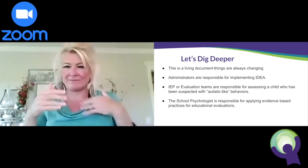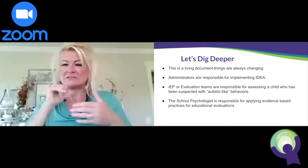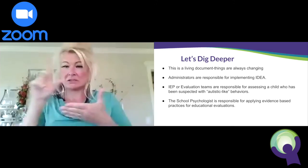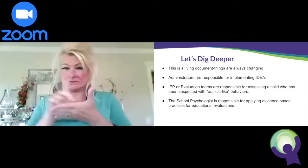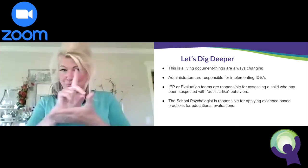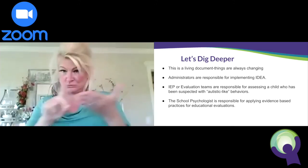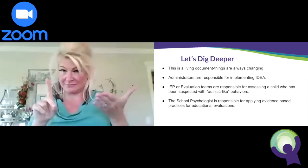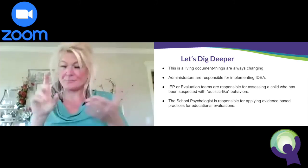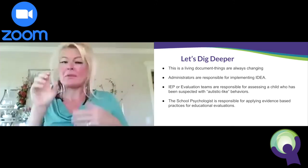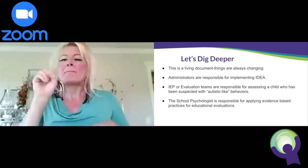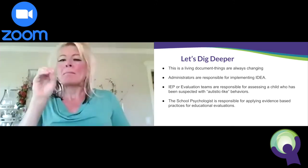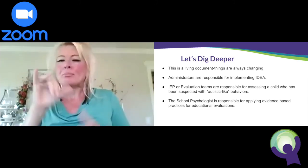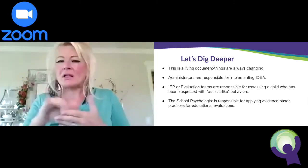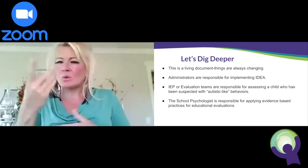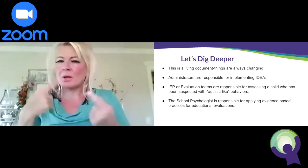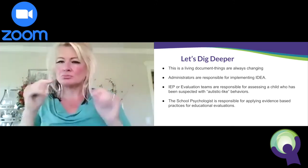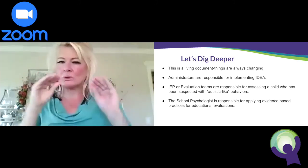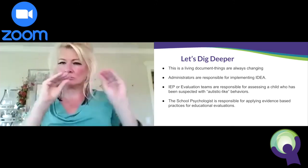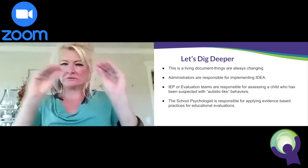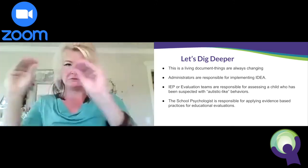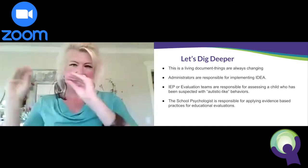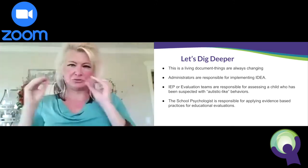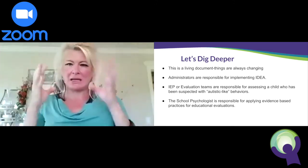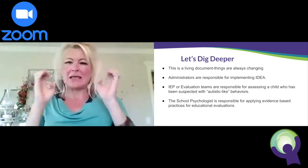there's not an easy black and white